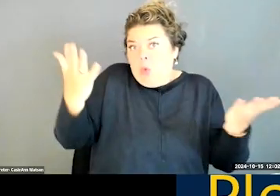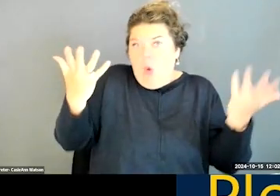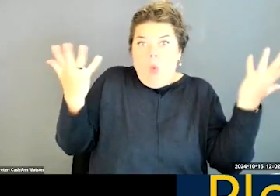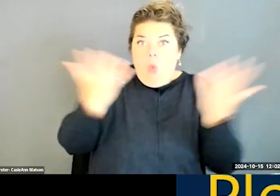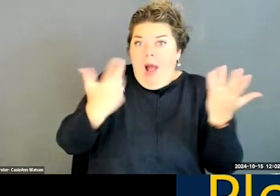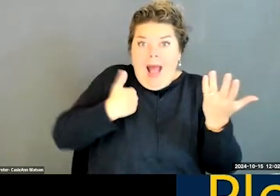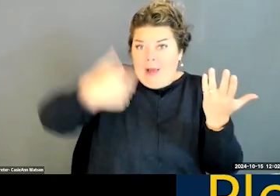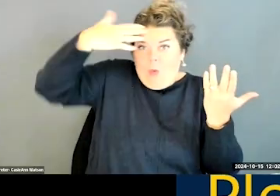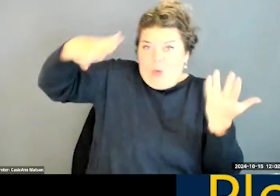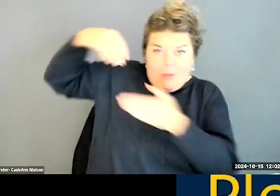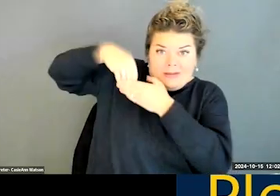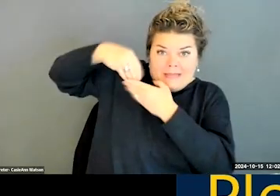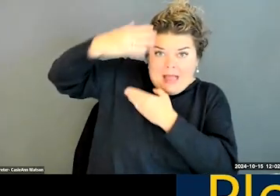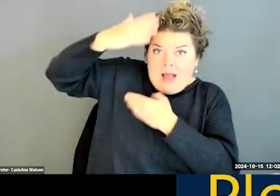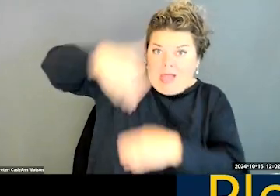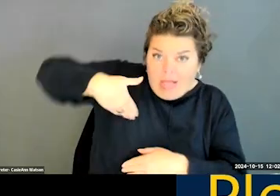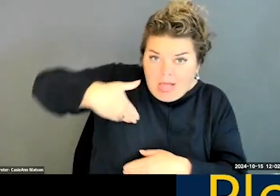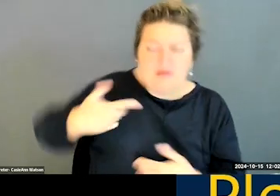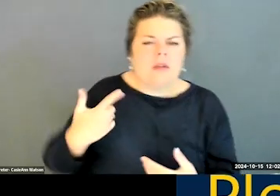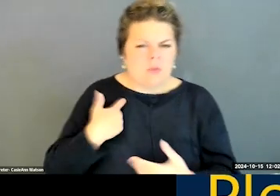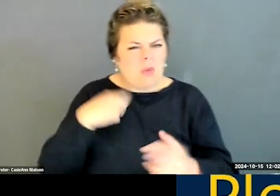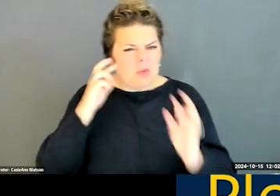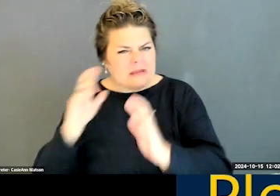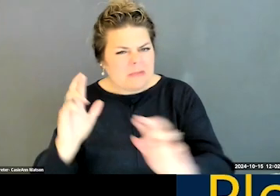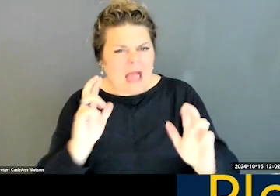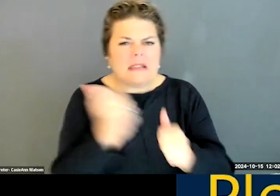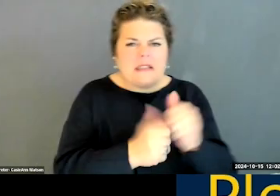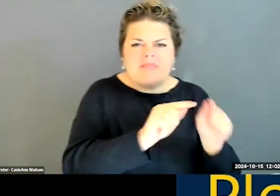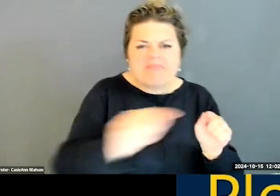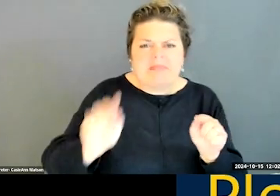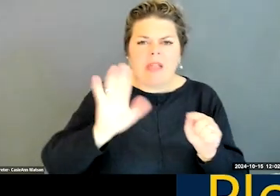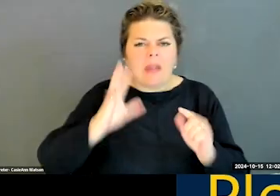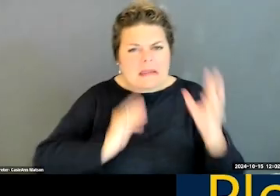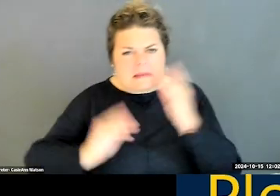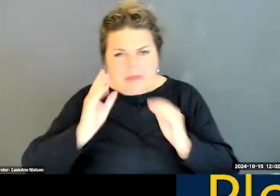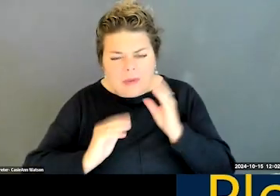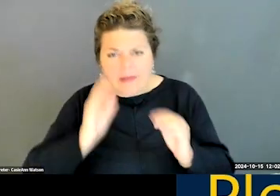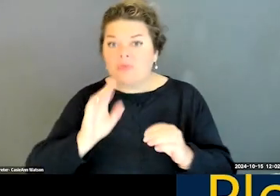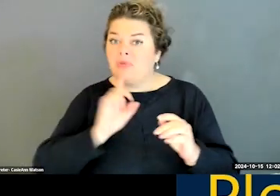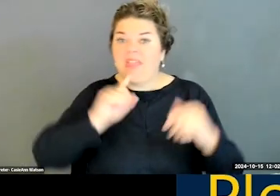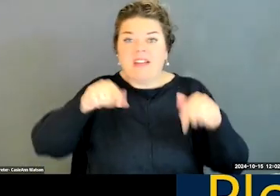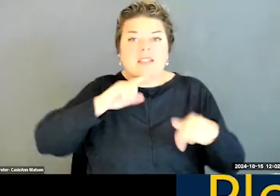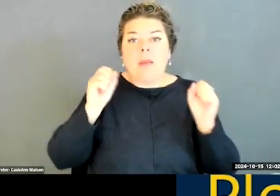but we are going to respect the experiences of others and consider this an opportunity for growth and for learning.